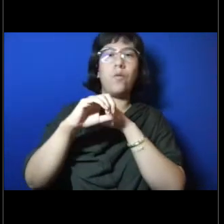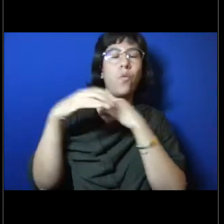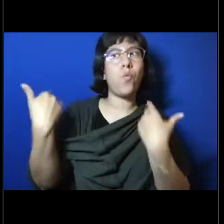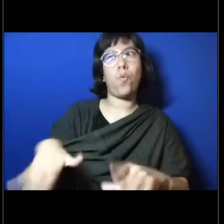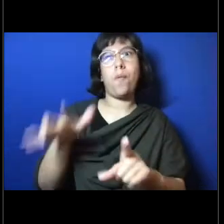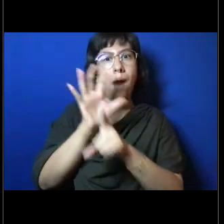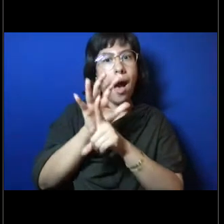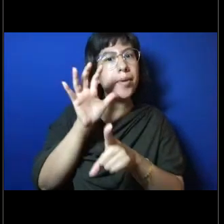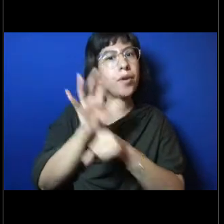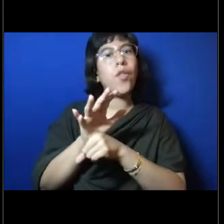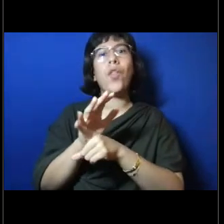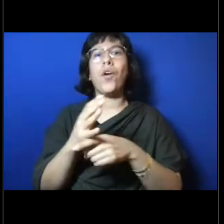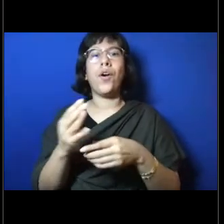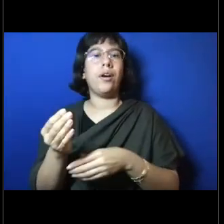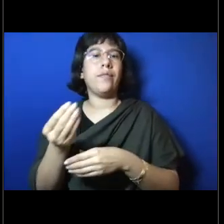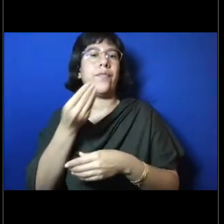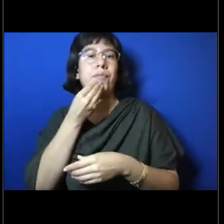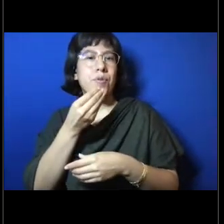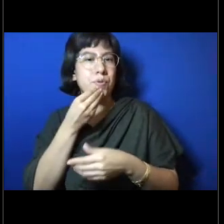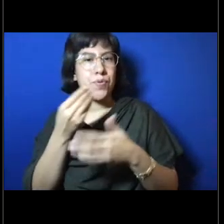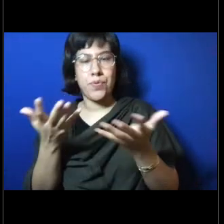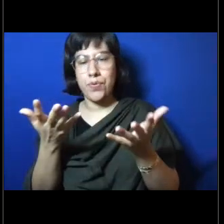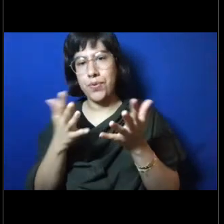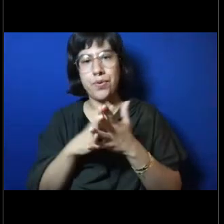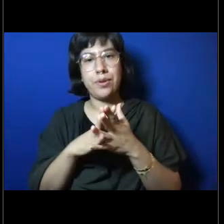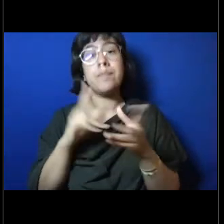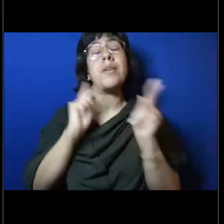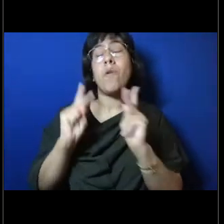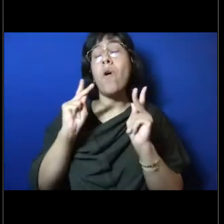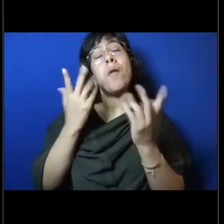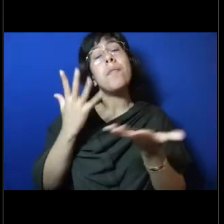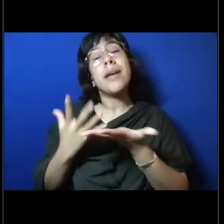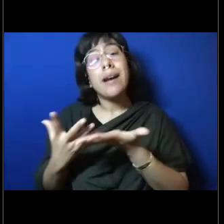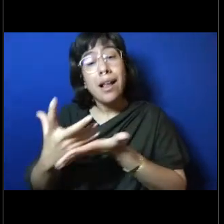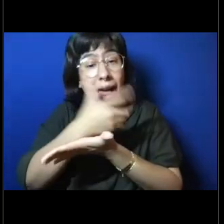that people collected and sold the meat for food.